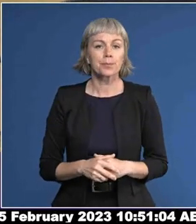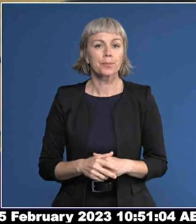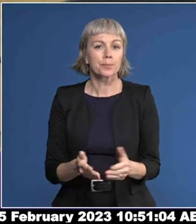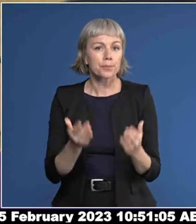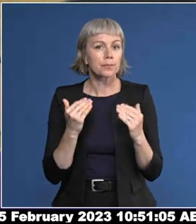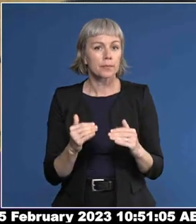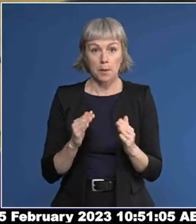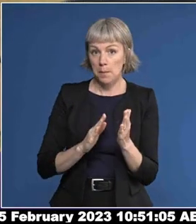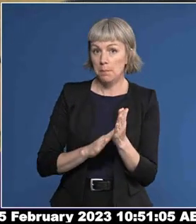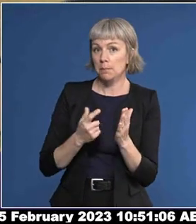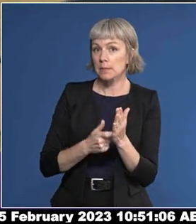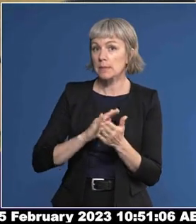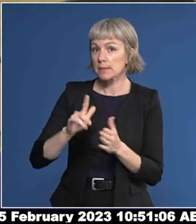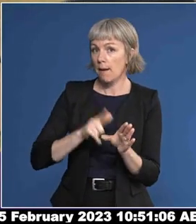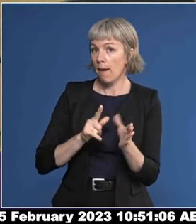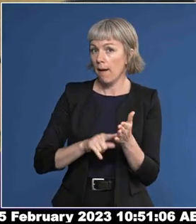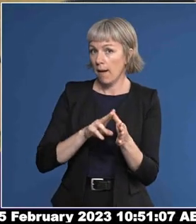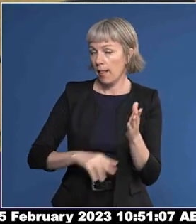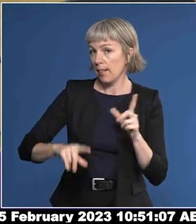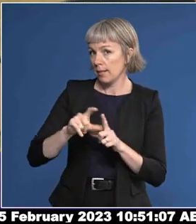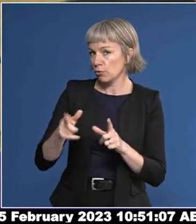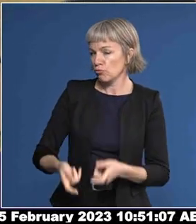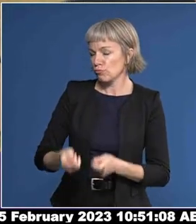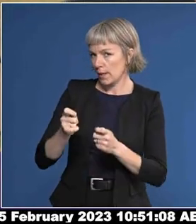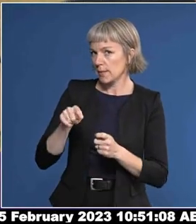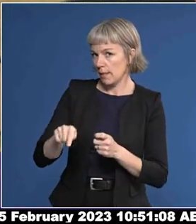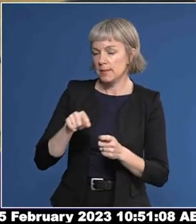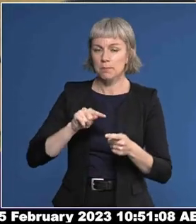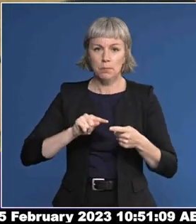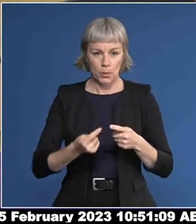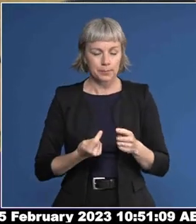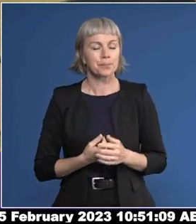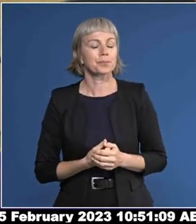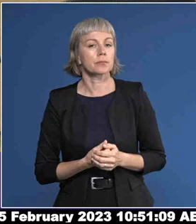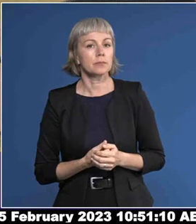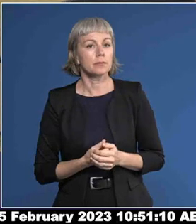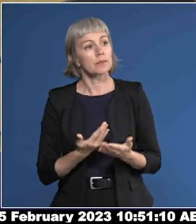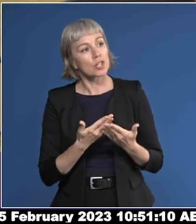about how training - either the general, the specific or the mandatory training is